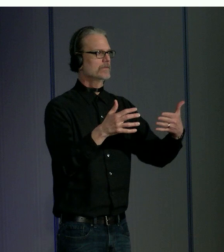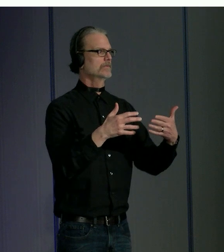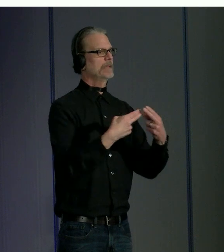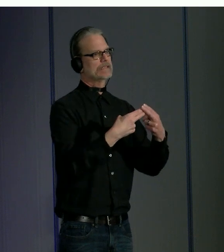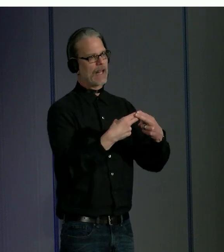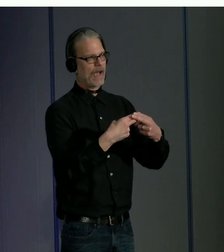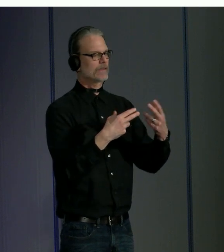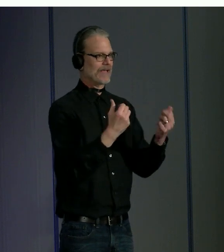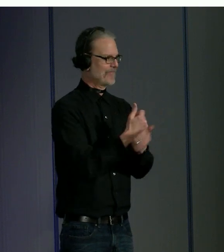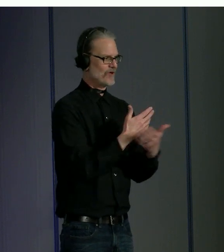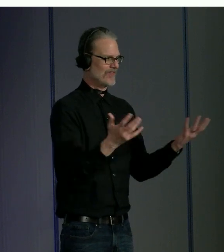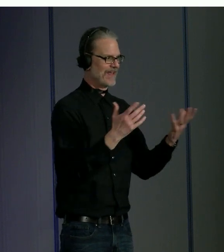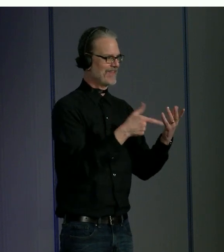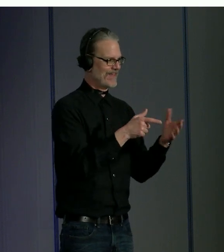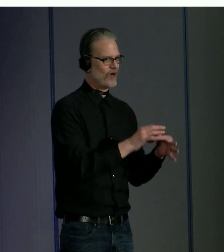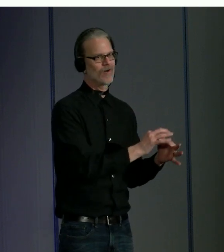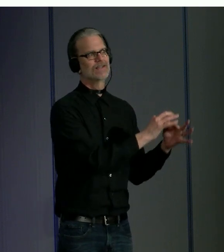are all attached to the same domain.